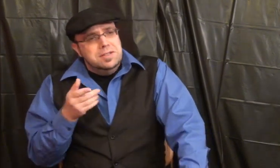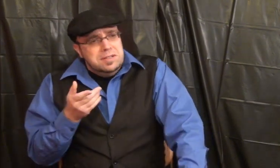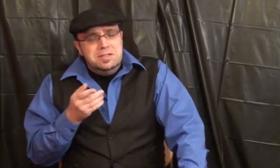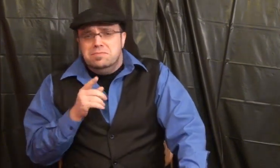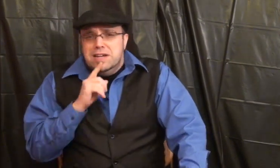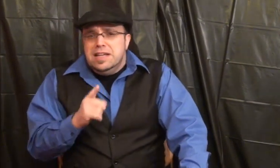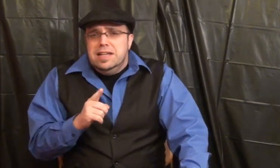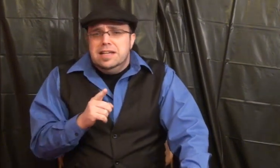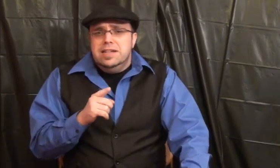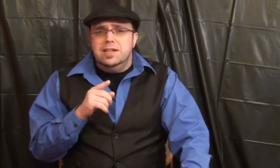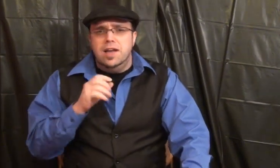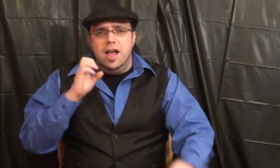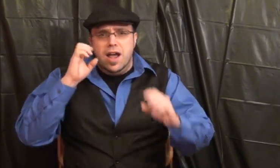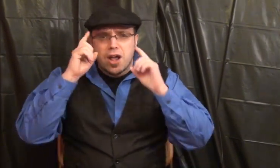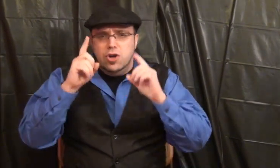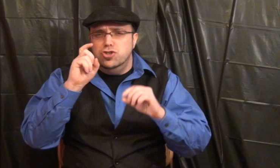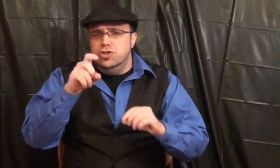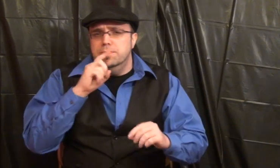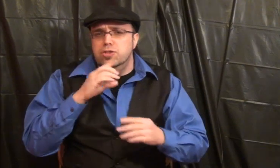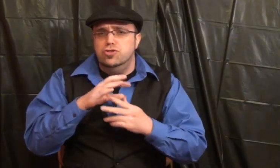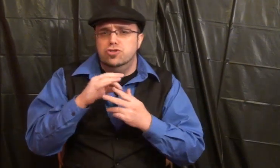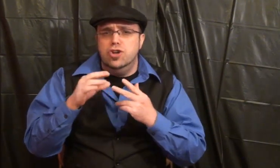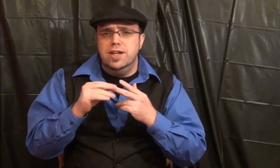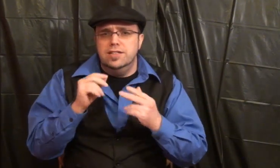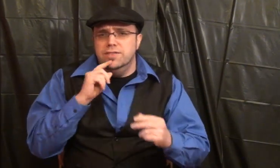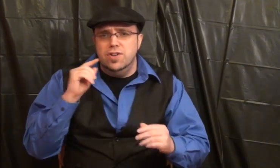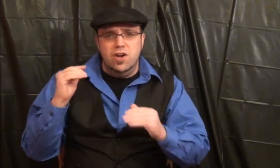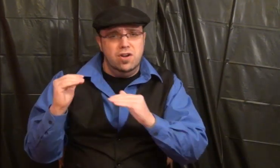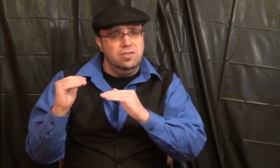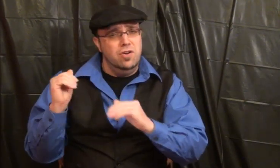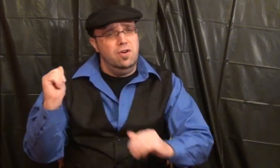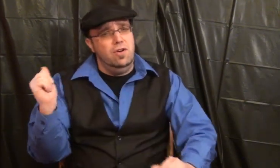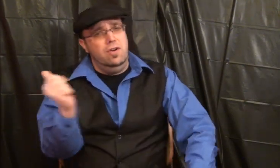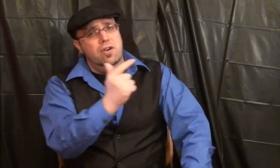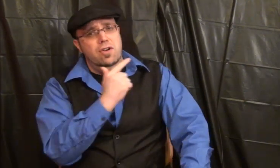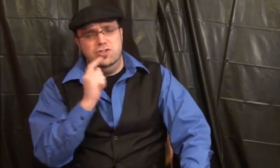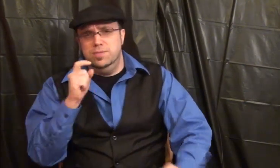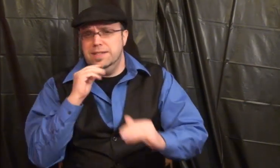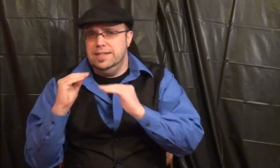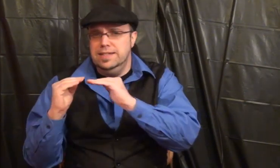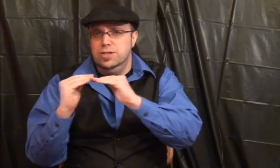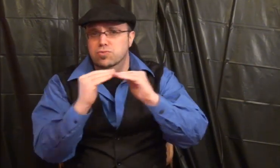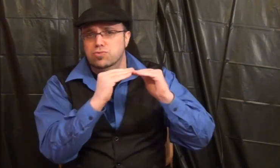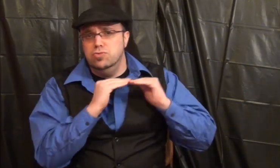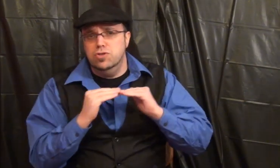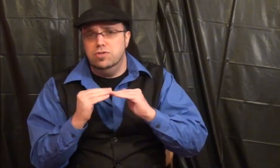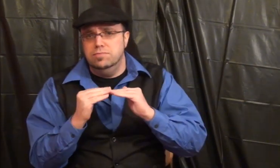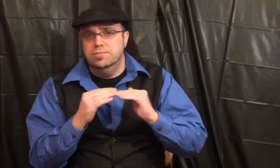Actually, all people should have equal access to education.